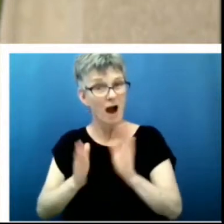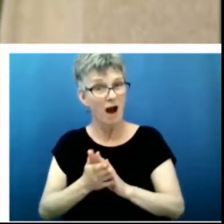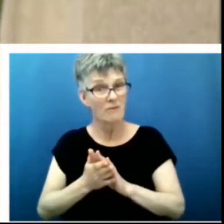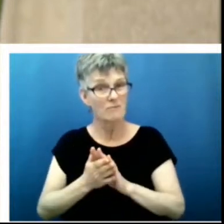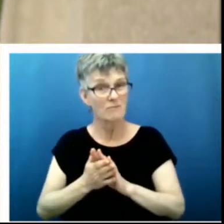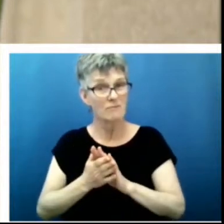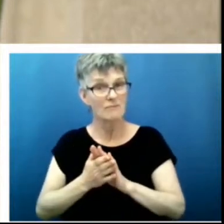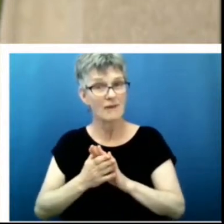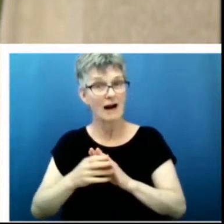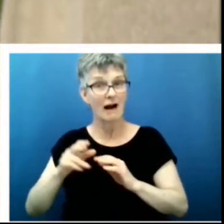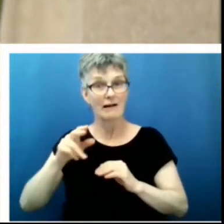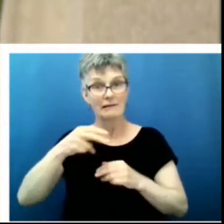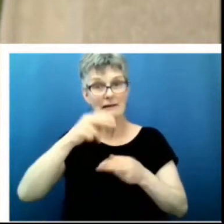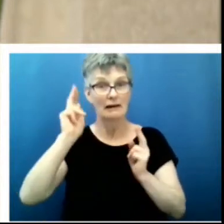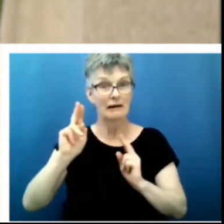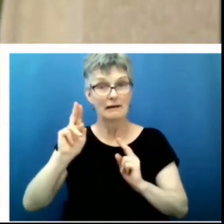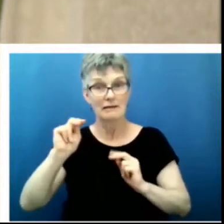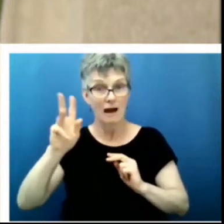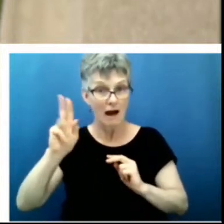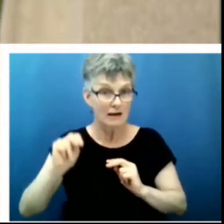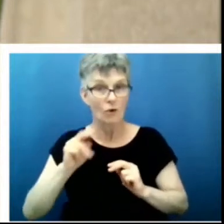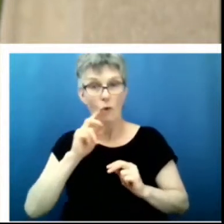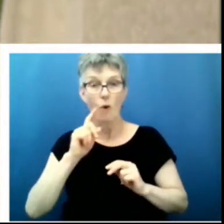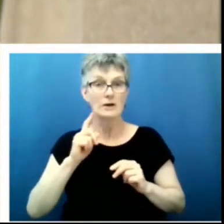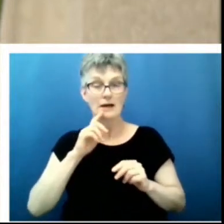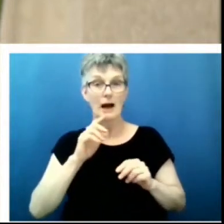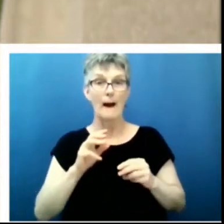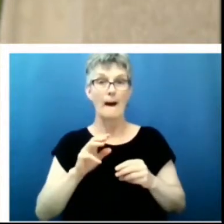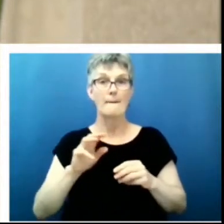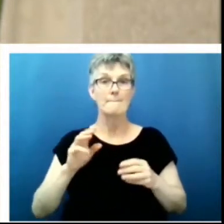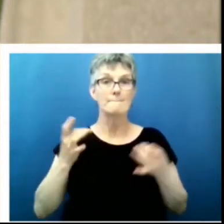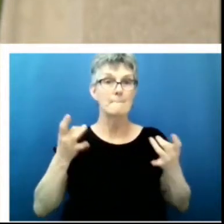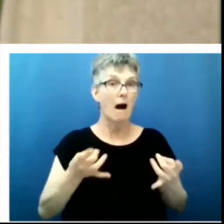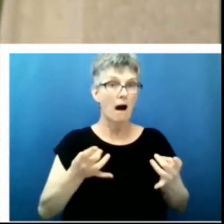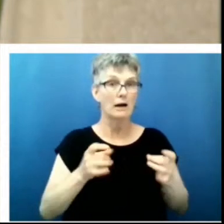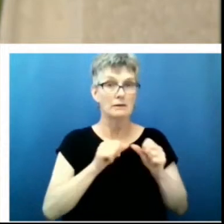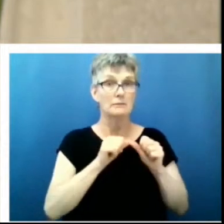to all these meditation retreats. Because apparently peace costs a lot of money.